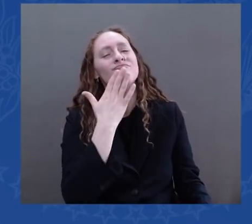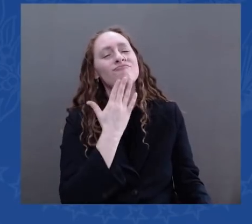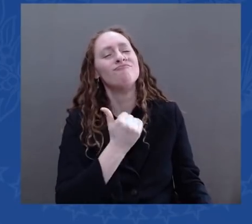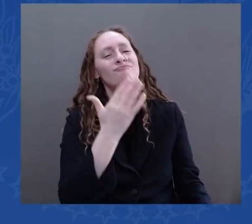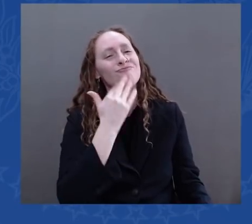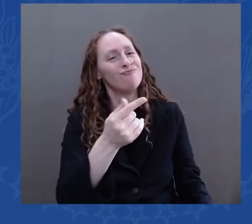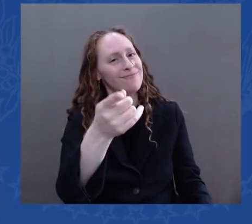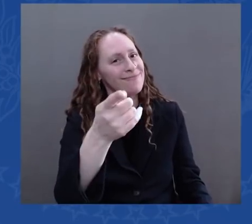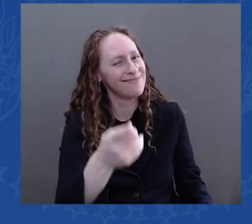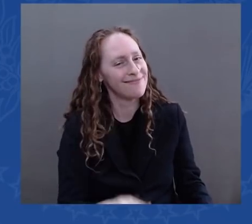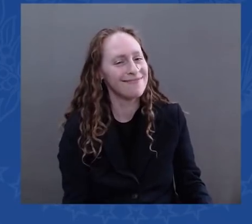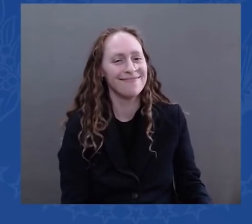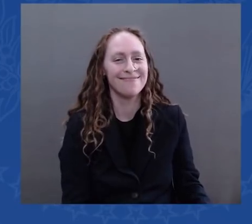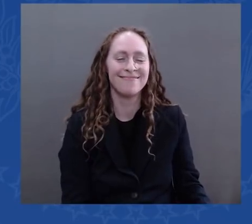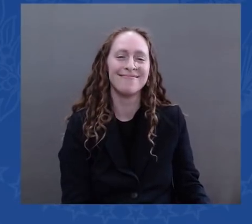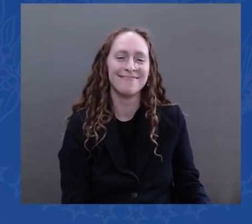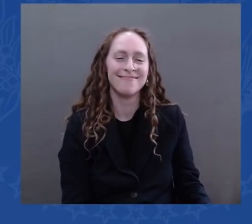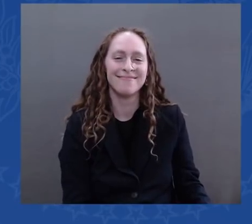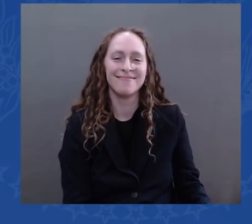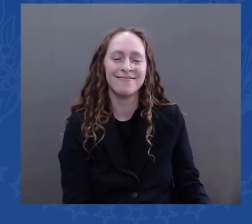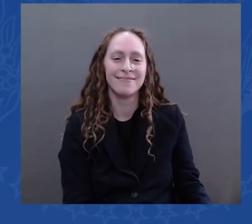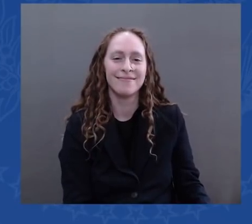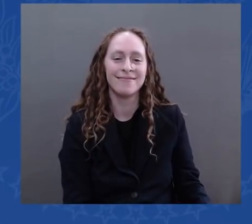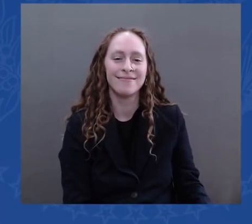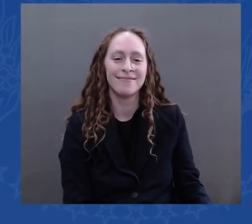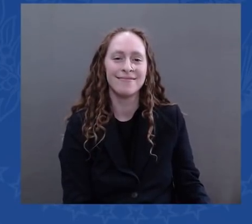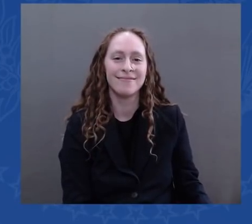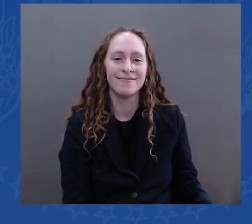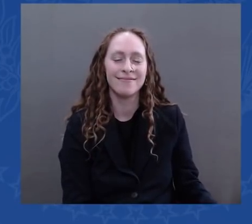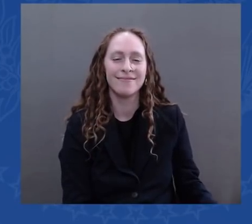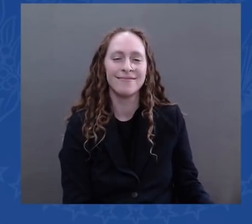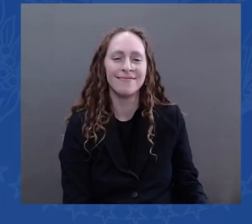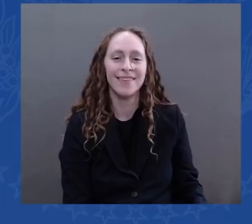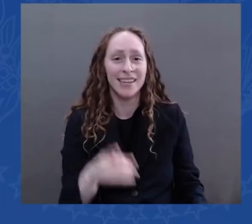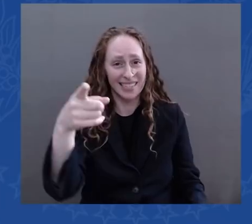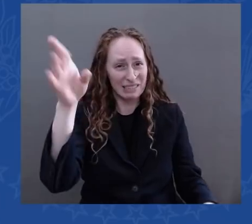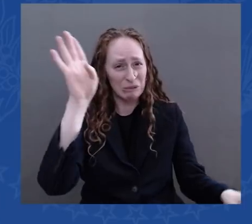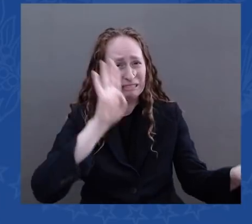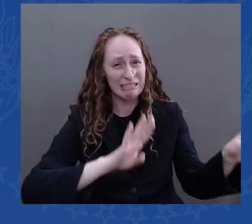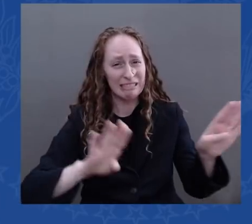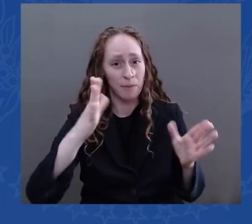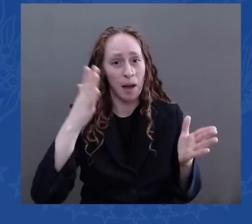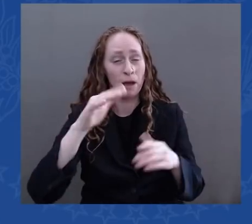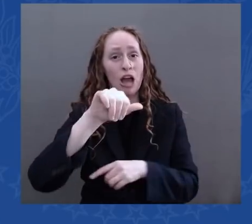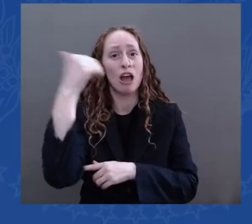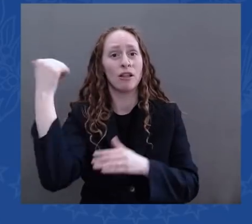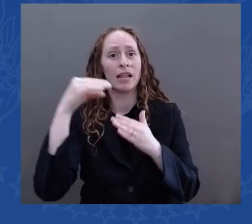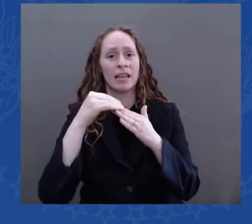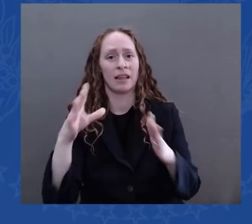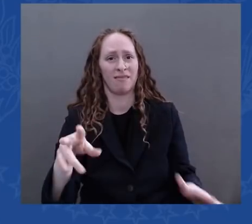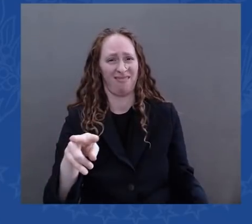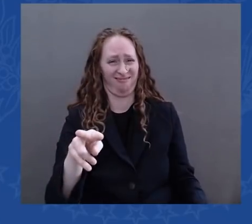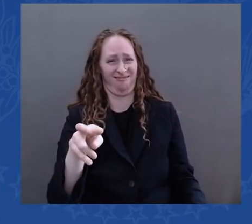are going to start to doubt that America is back if some of these big things that you say on the world stage